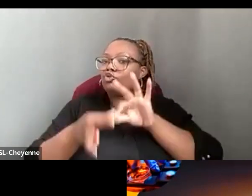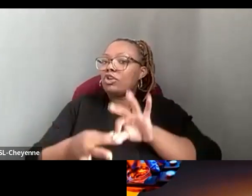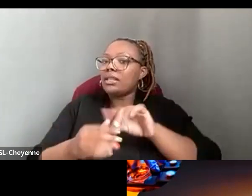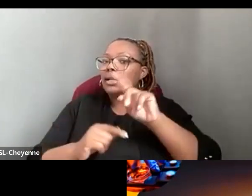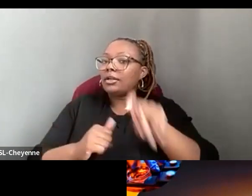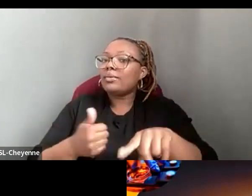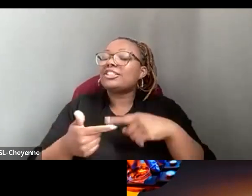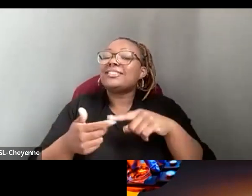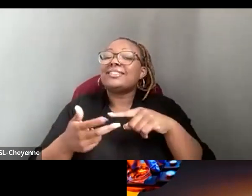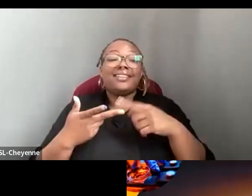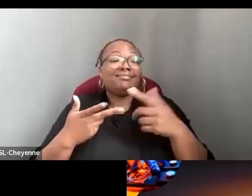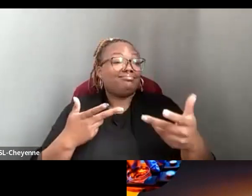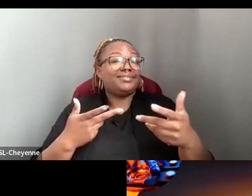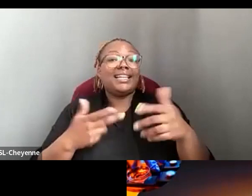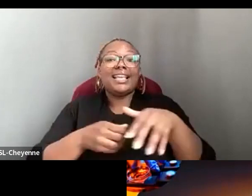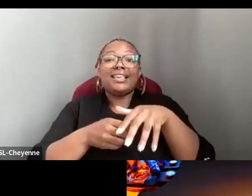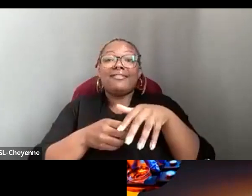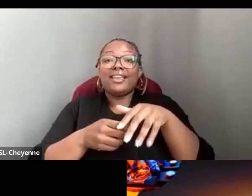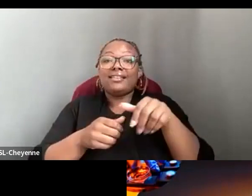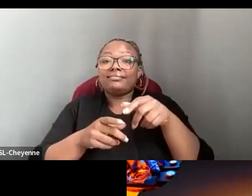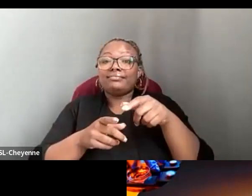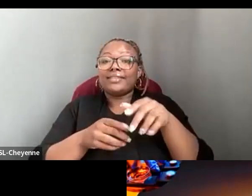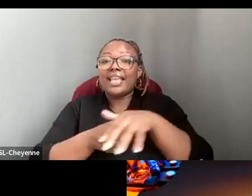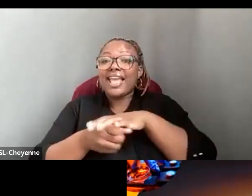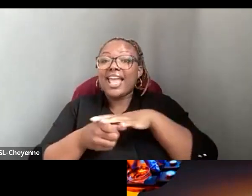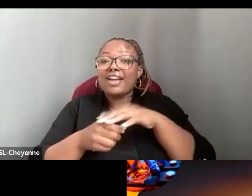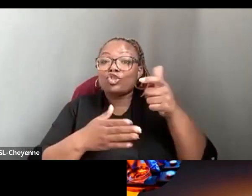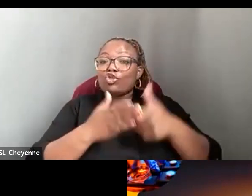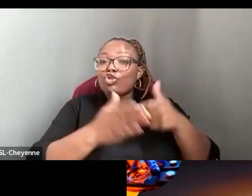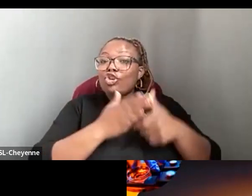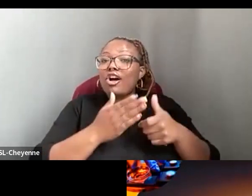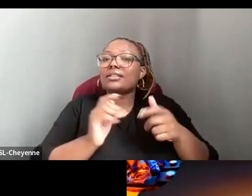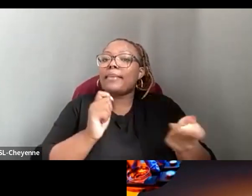and even in areas of cost -- I think I saw a question about the changes of scope,